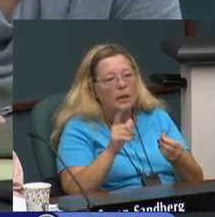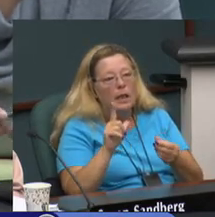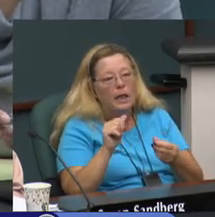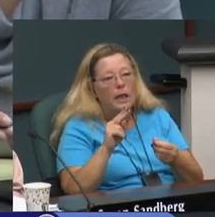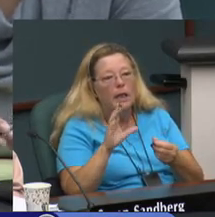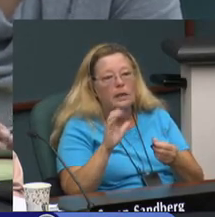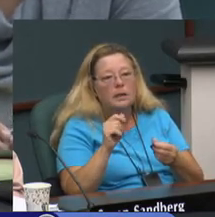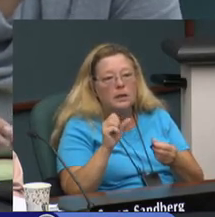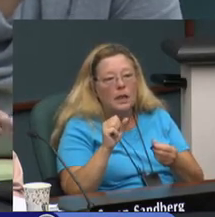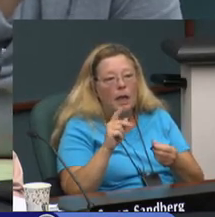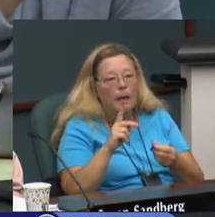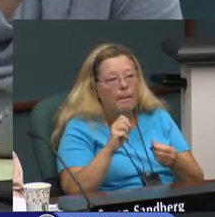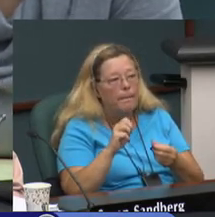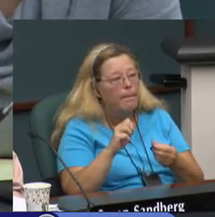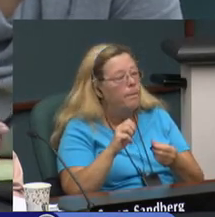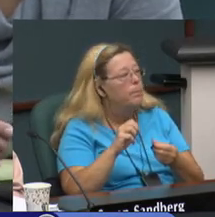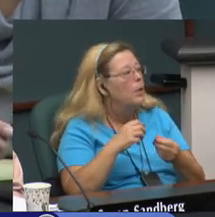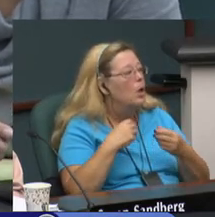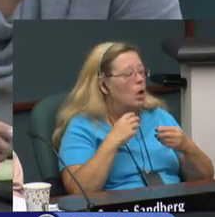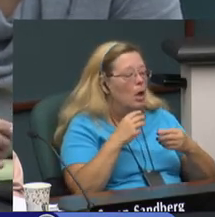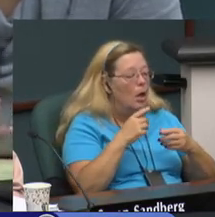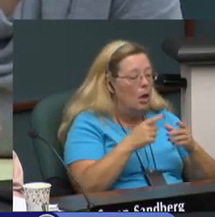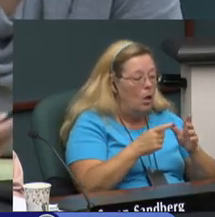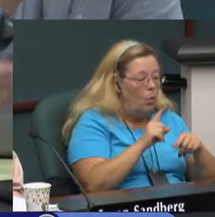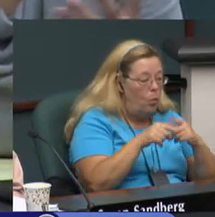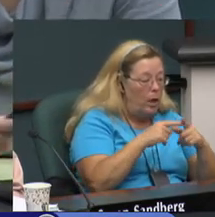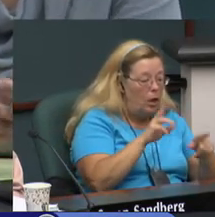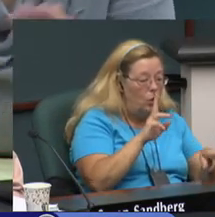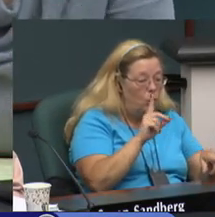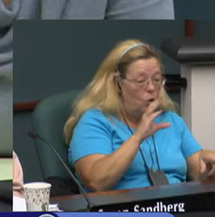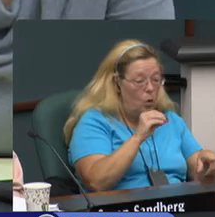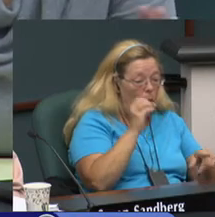and yes we plan once the you do is approved to do like a outreach to the